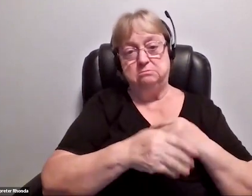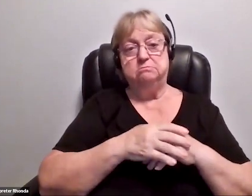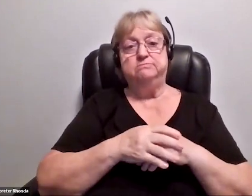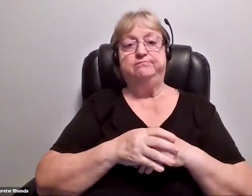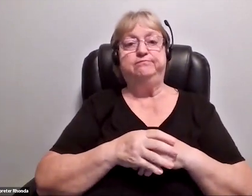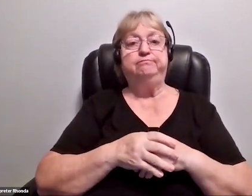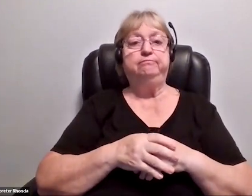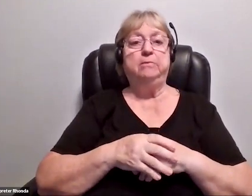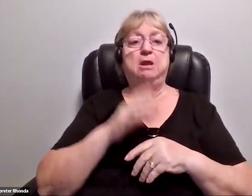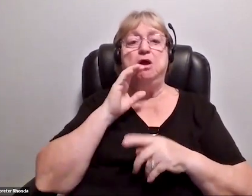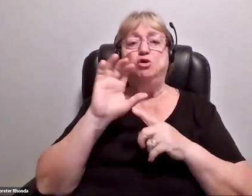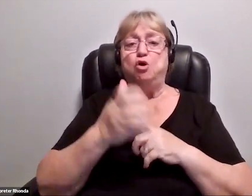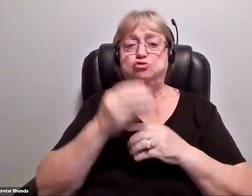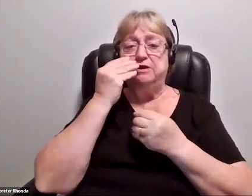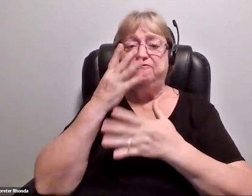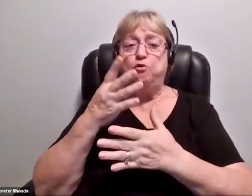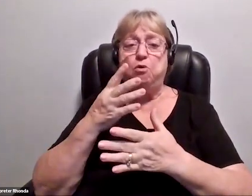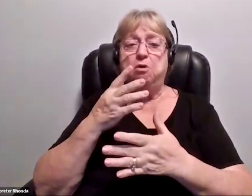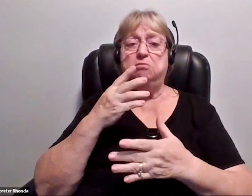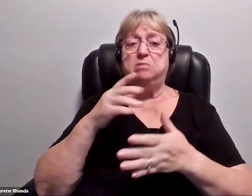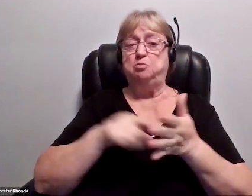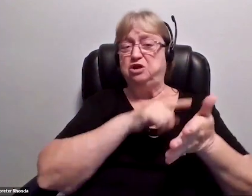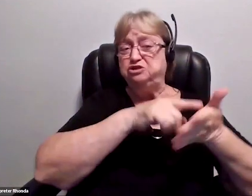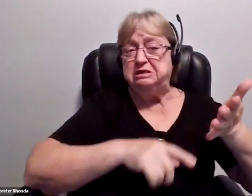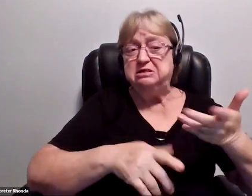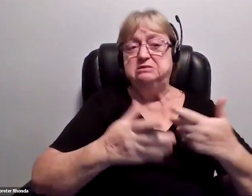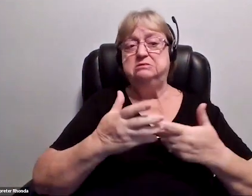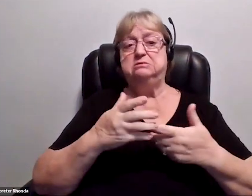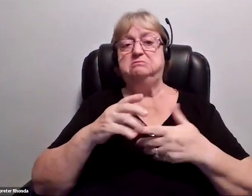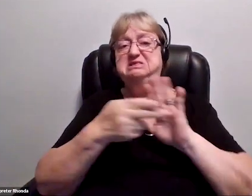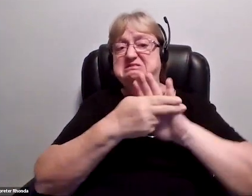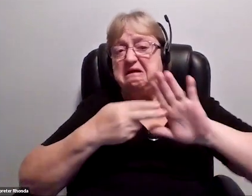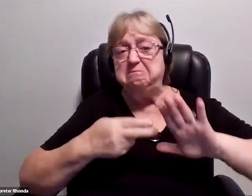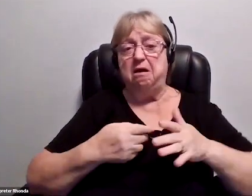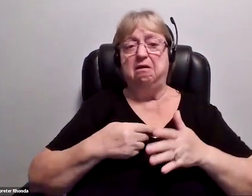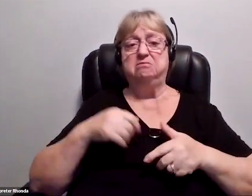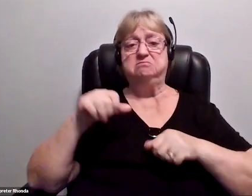regarding disability contribute to underrepresentation and inequality.